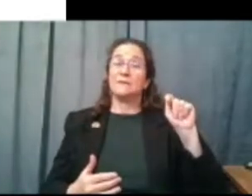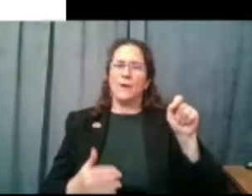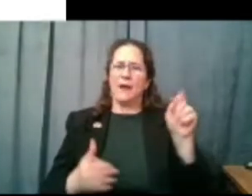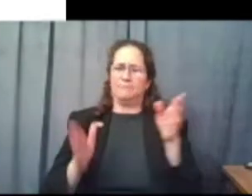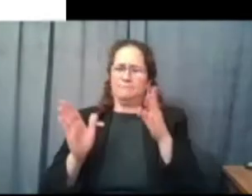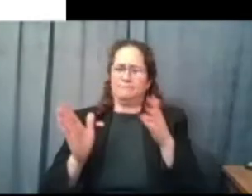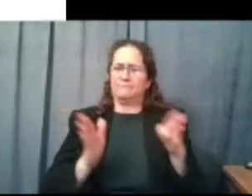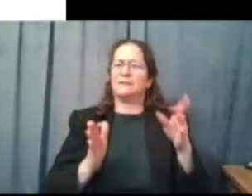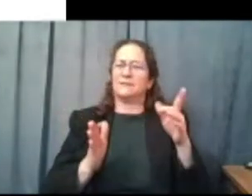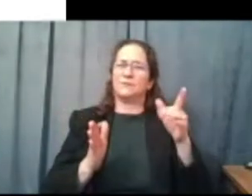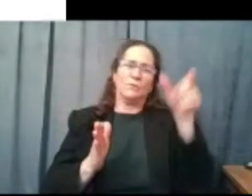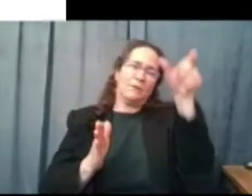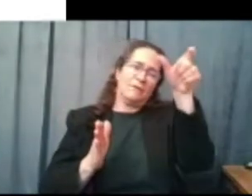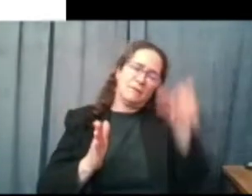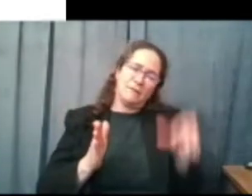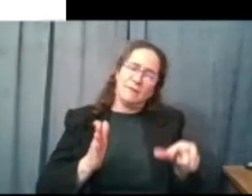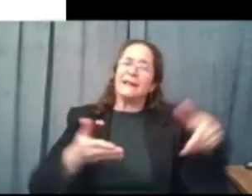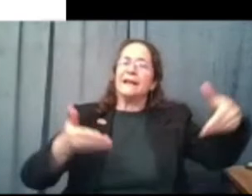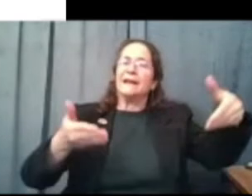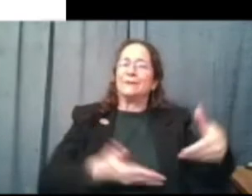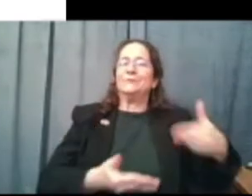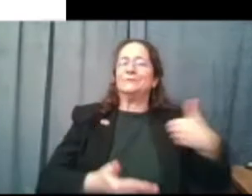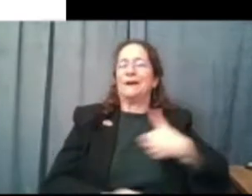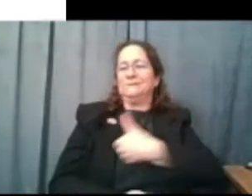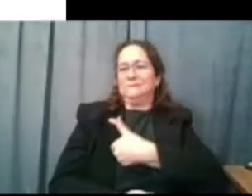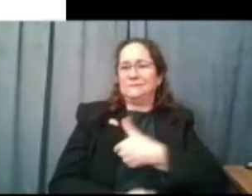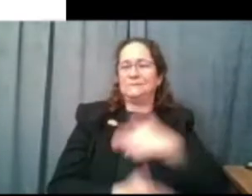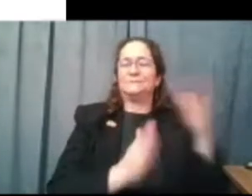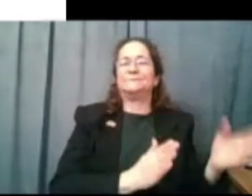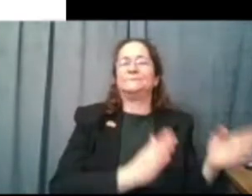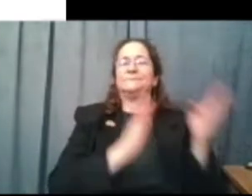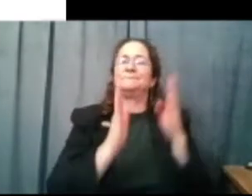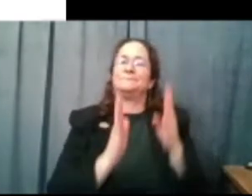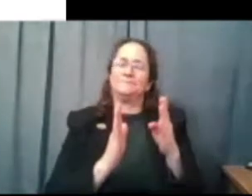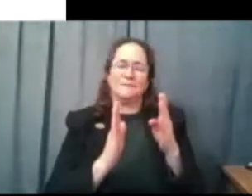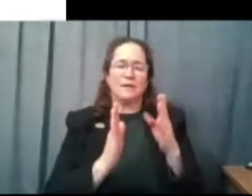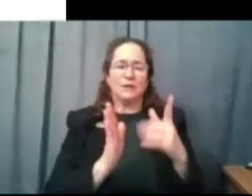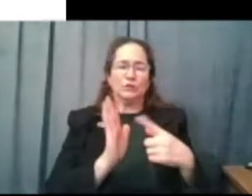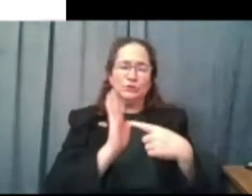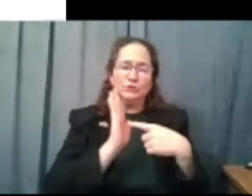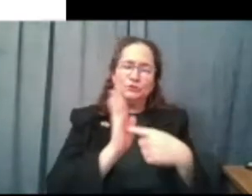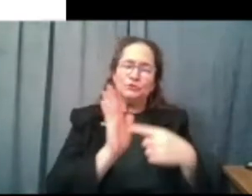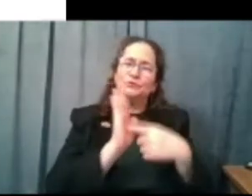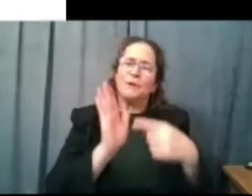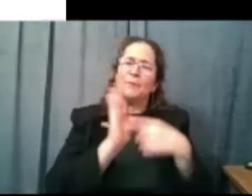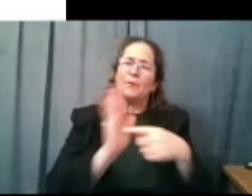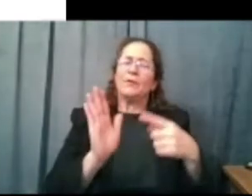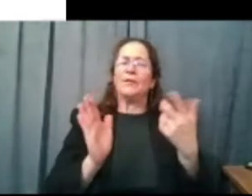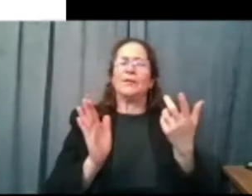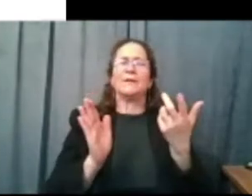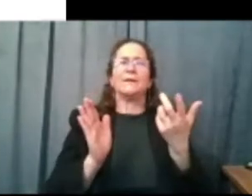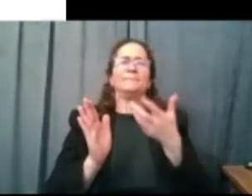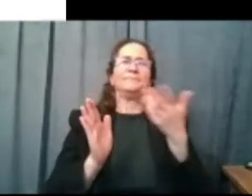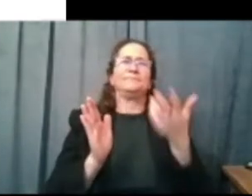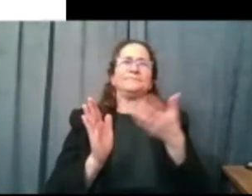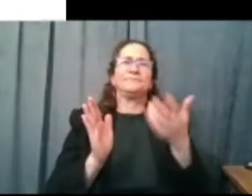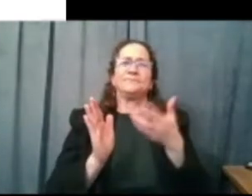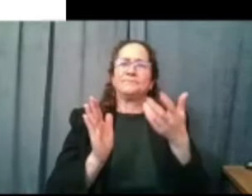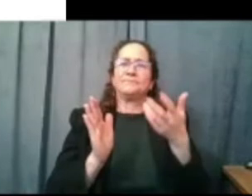so you can kind of, and then the second one we're kind of showing you some examples of some checklists